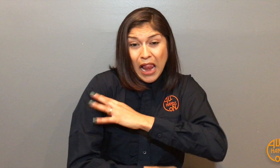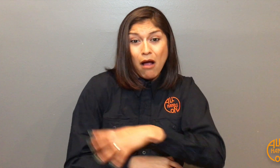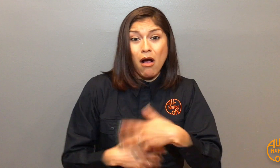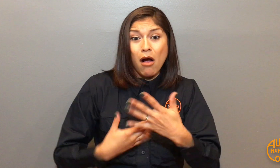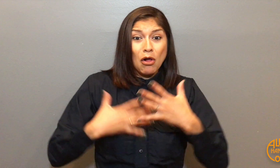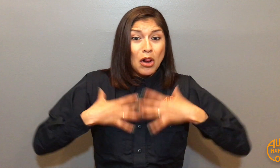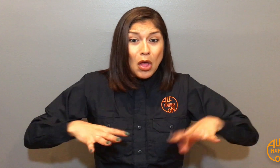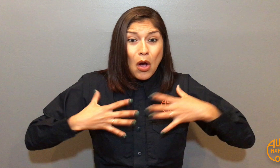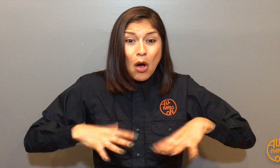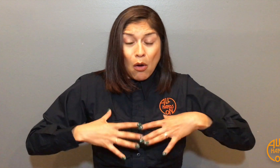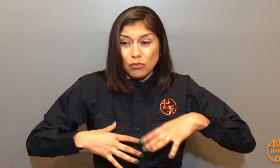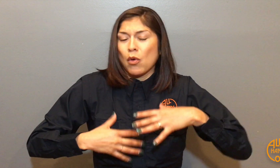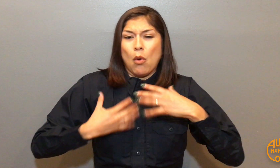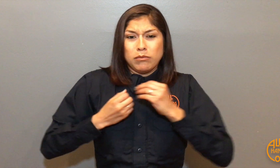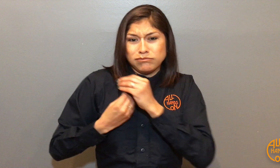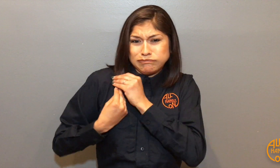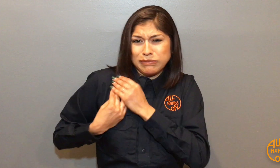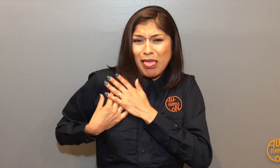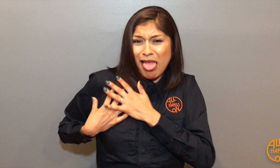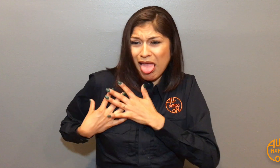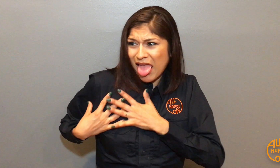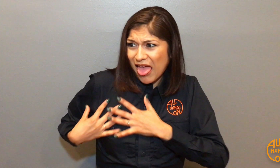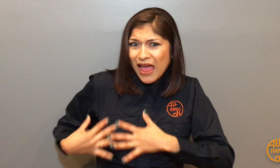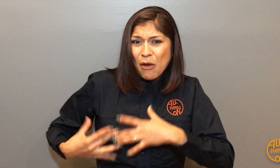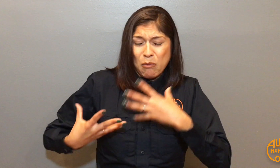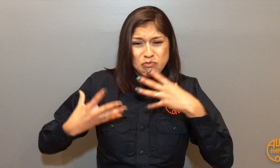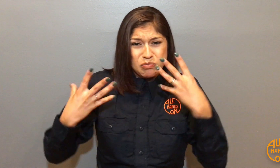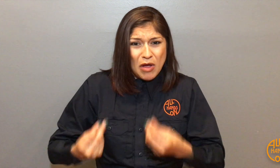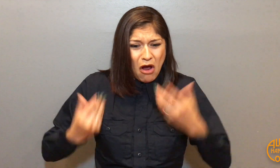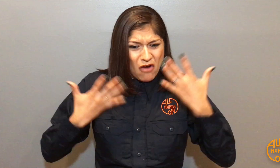on your body and it could be bleeding onto your clothes